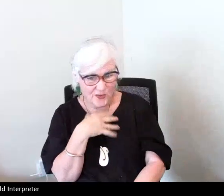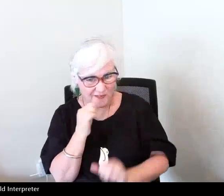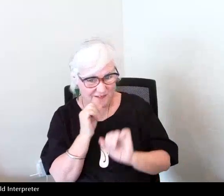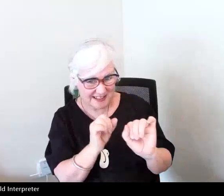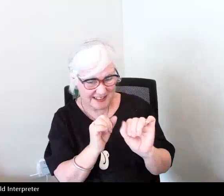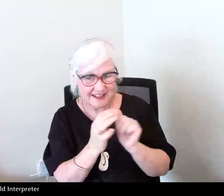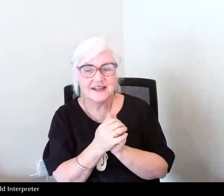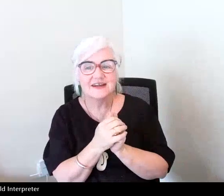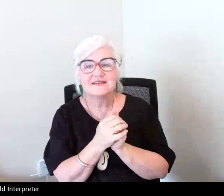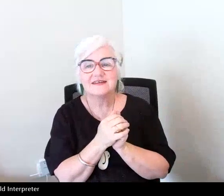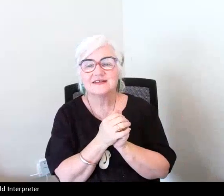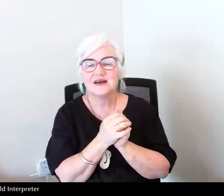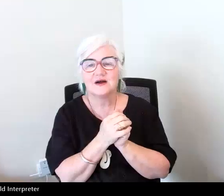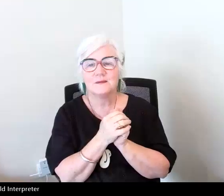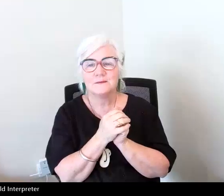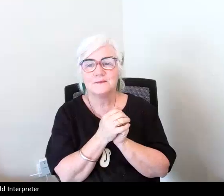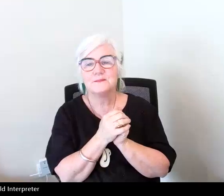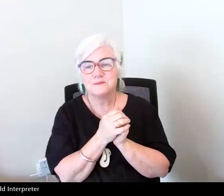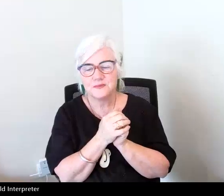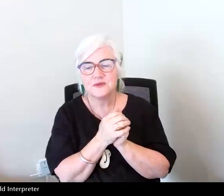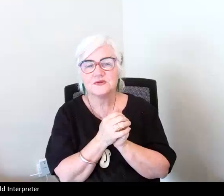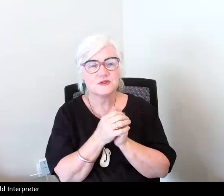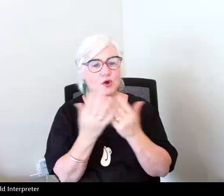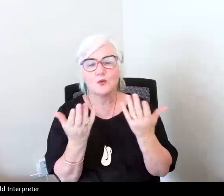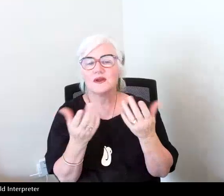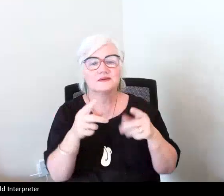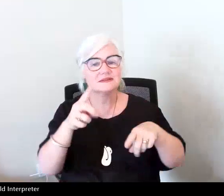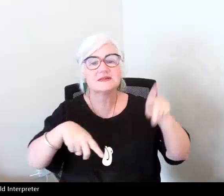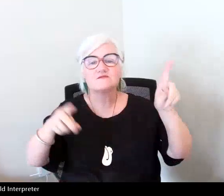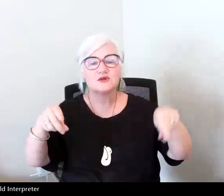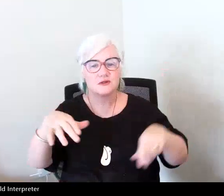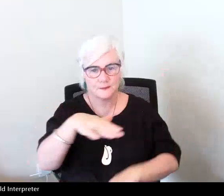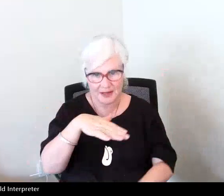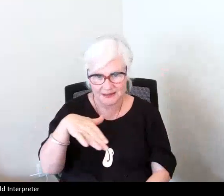wanting that as well. And yeah, so we go around different places, but also people approach us,